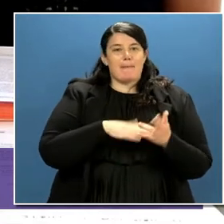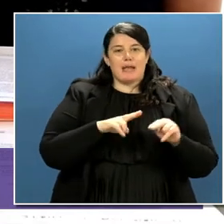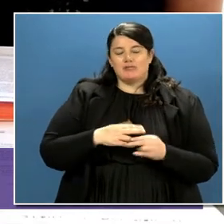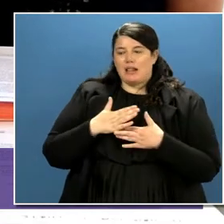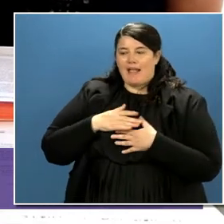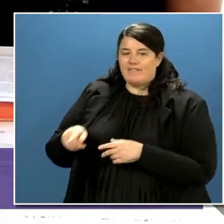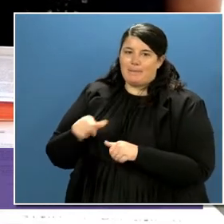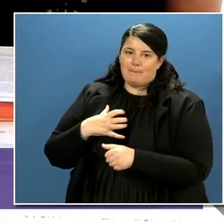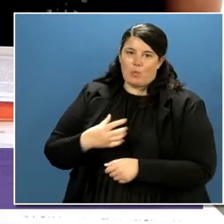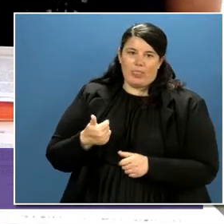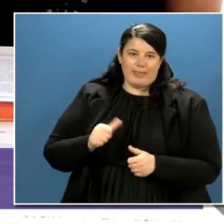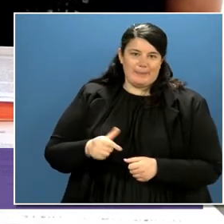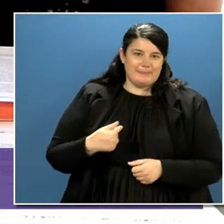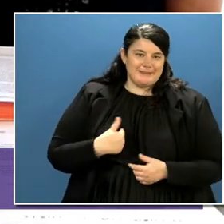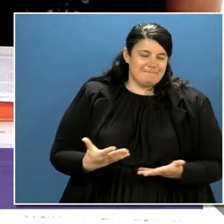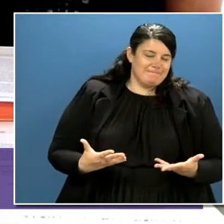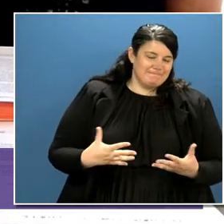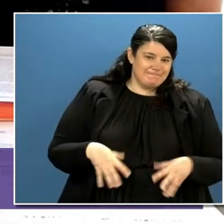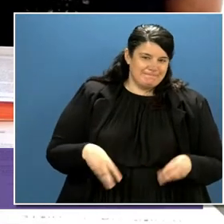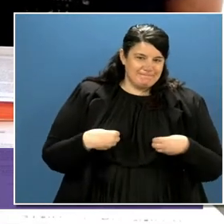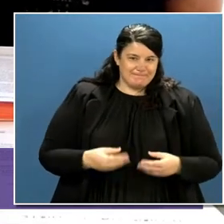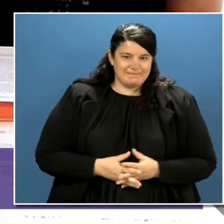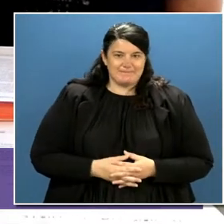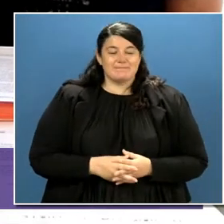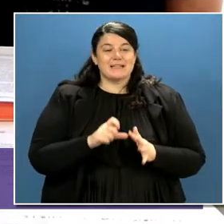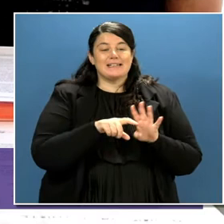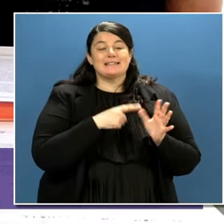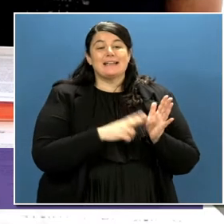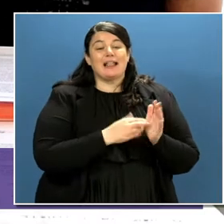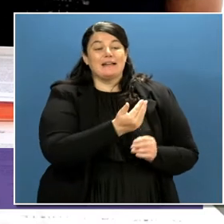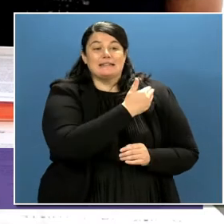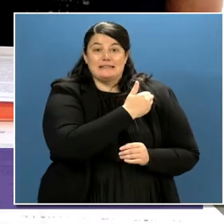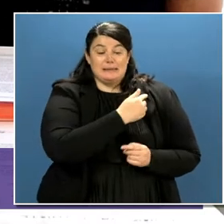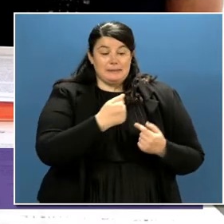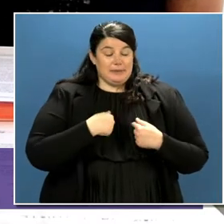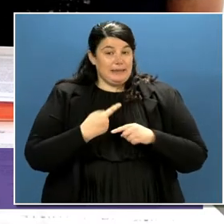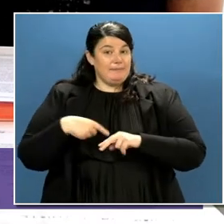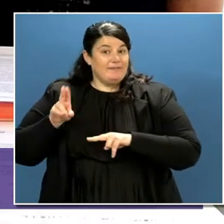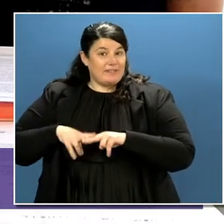Dylan approached myself and our father, and said,